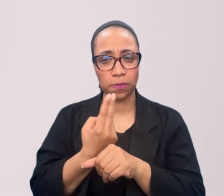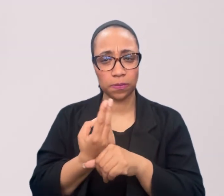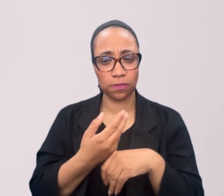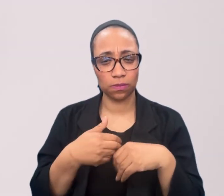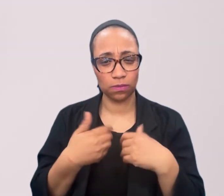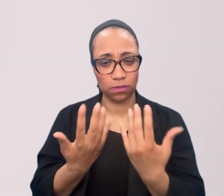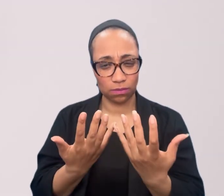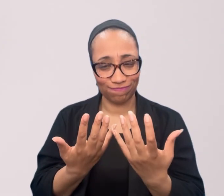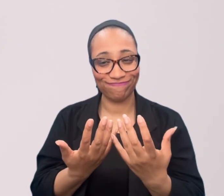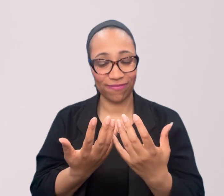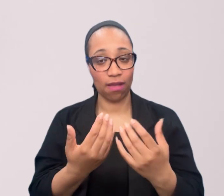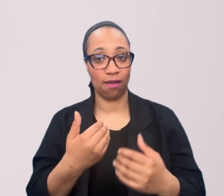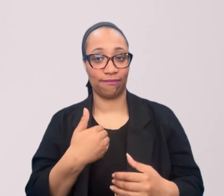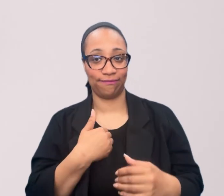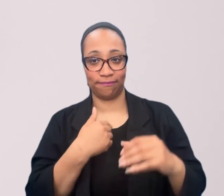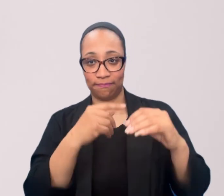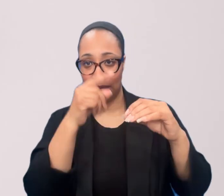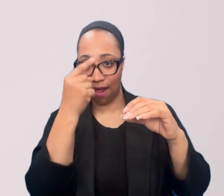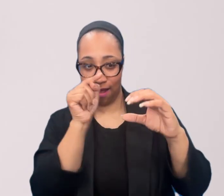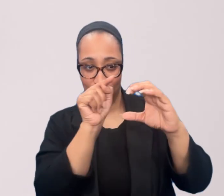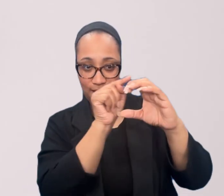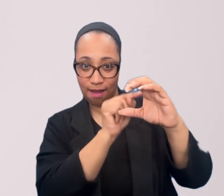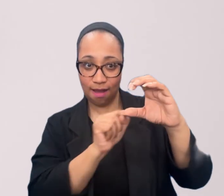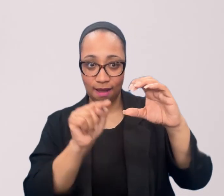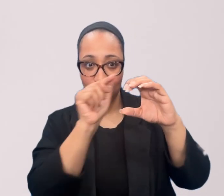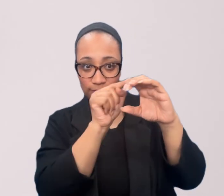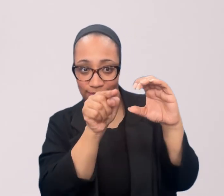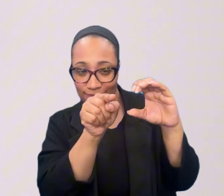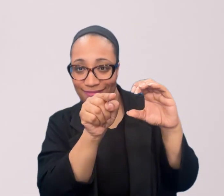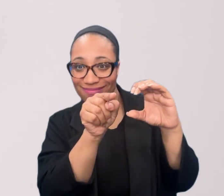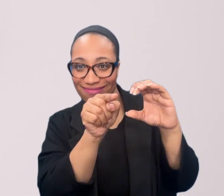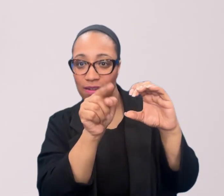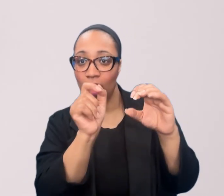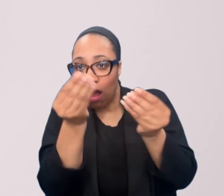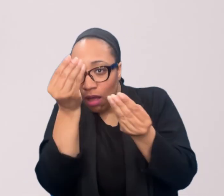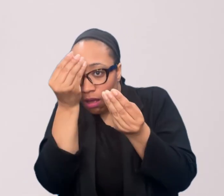does have a screen at the top and it also has four different modes for suction patterns to use while